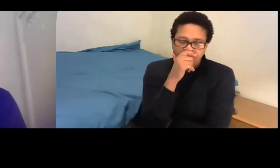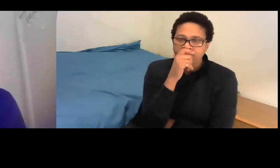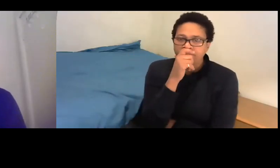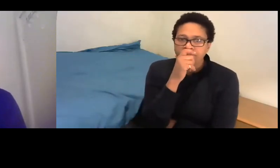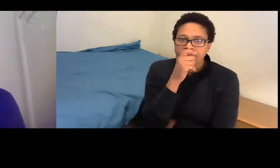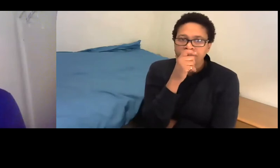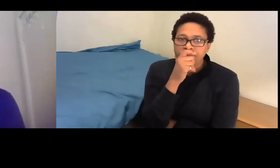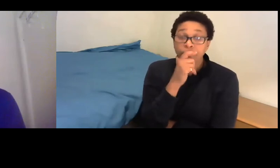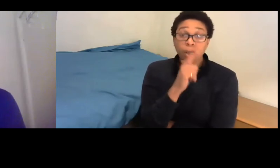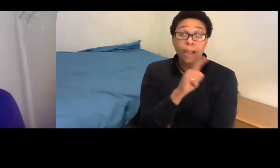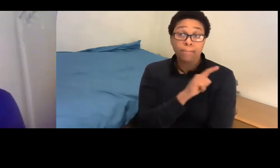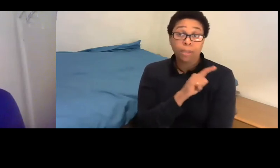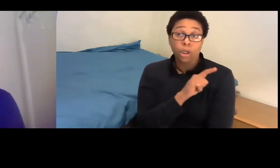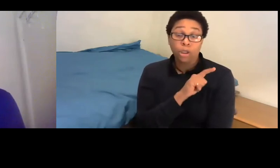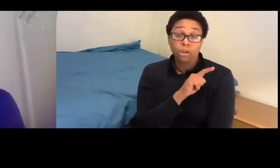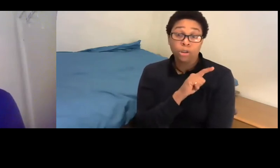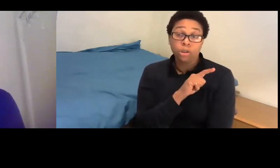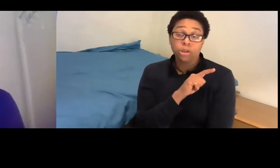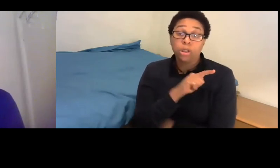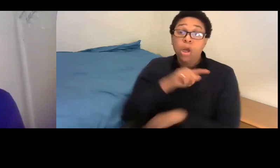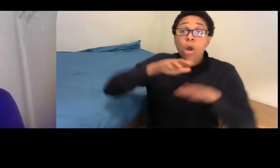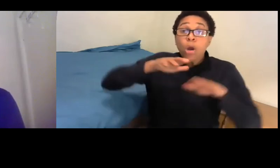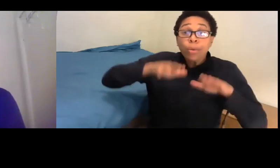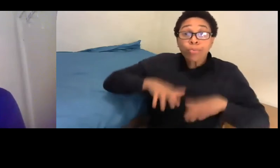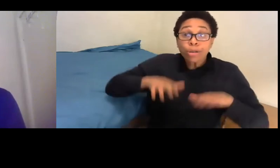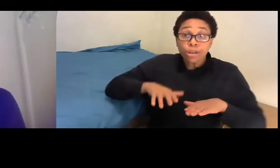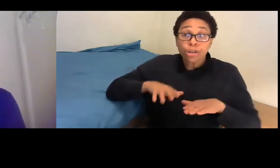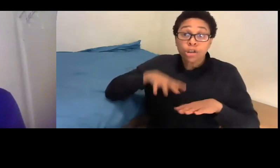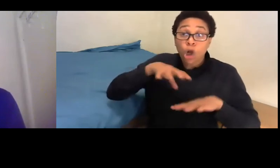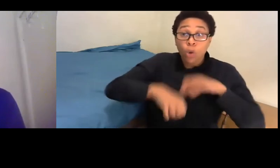with the experience of British colonialism, you know, Islam